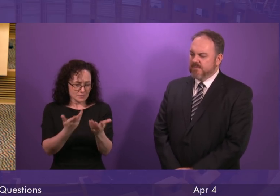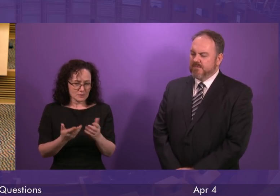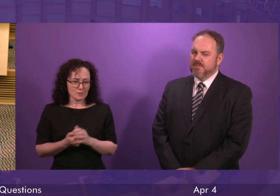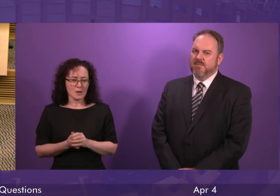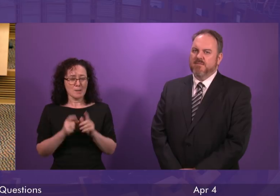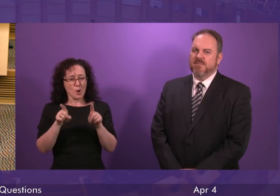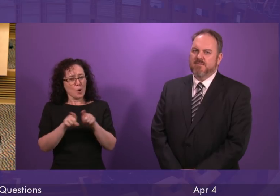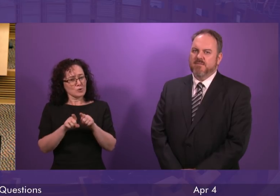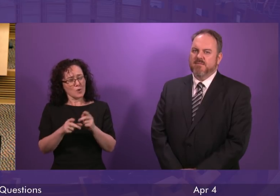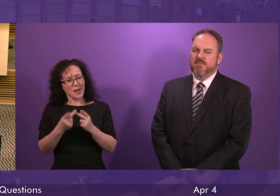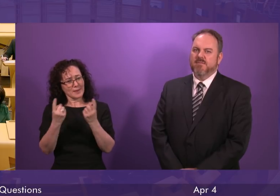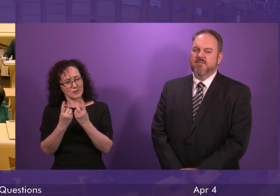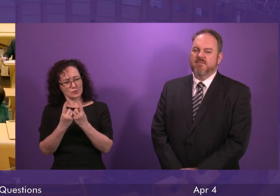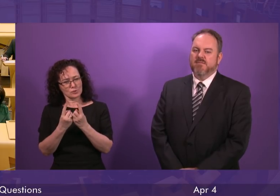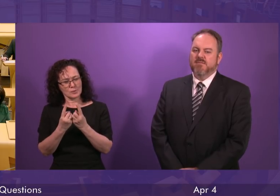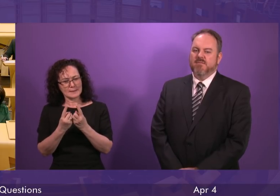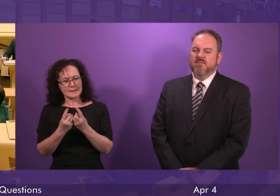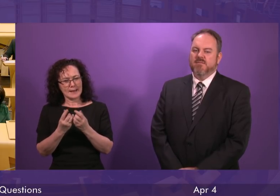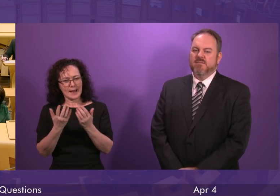across different health boards is something that the Scottish Government looks at closely.